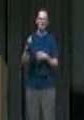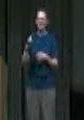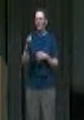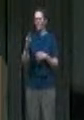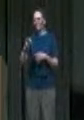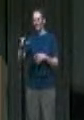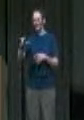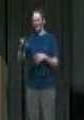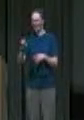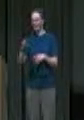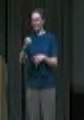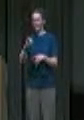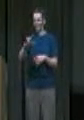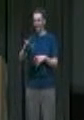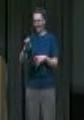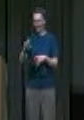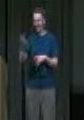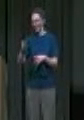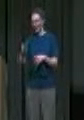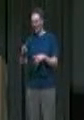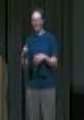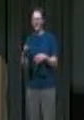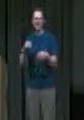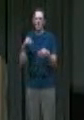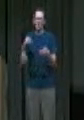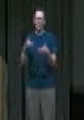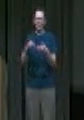Dam itself and you can see in that figure and I have another one that I'll be showing shortly